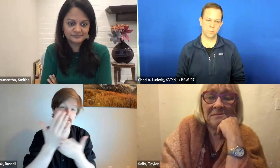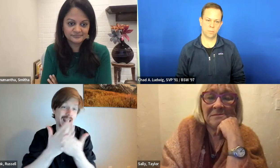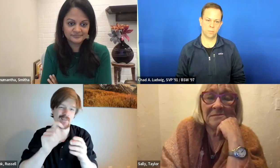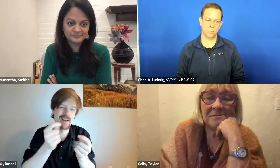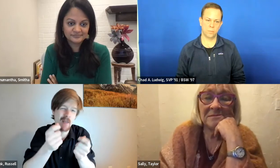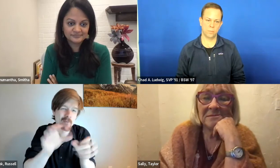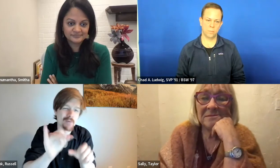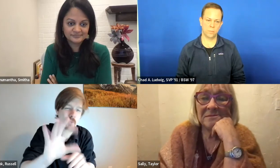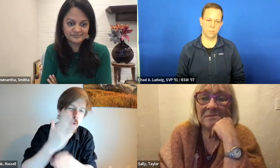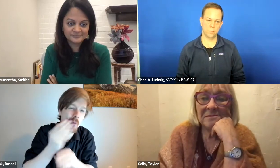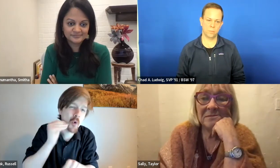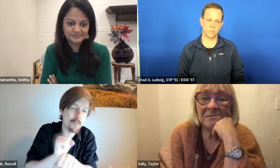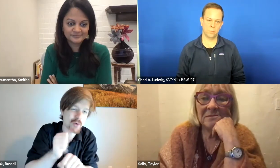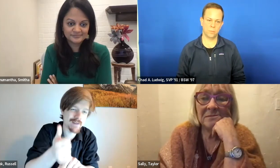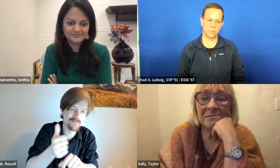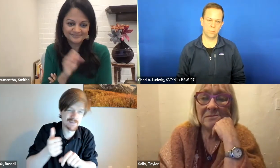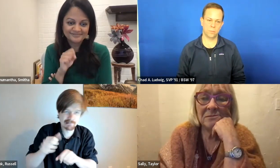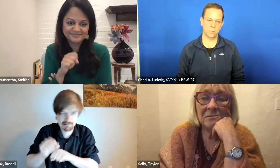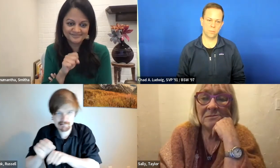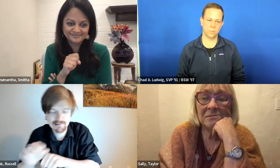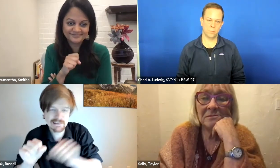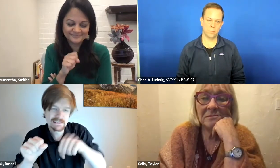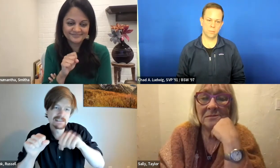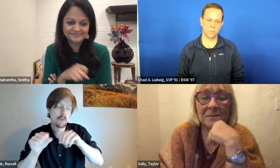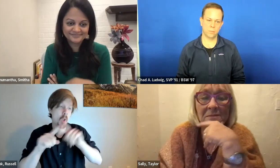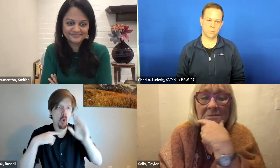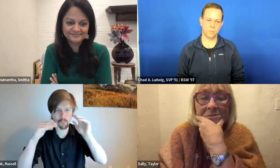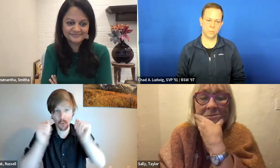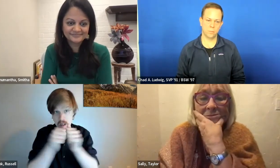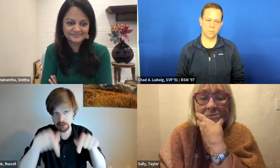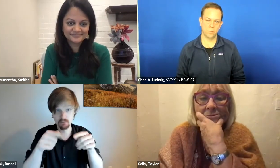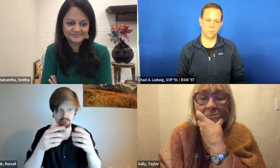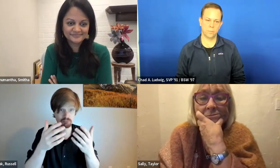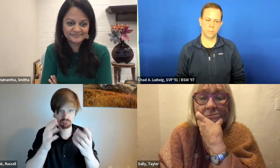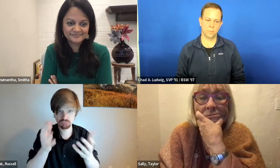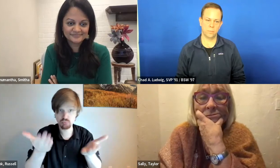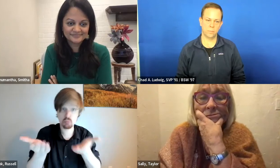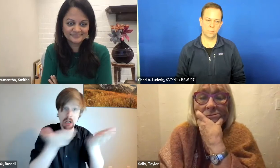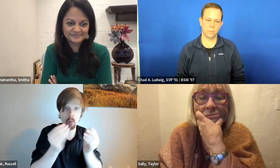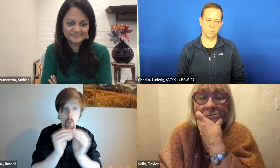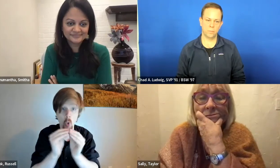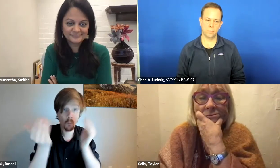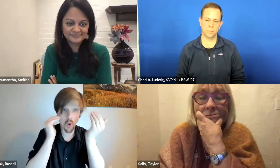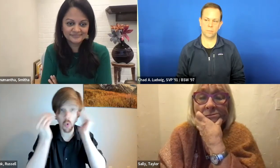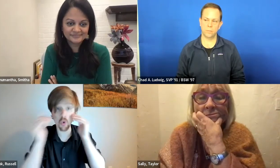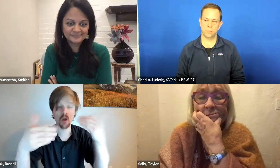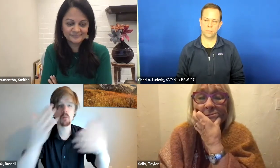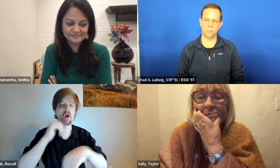because I know that they're out there. You know, part of it is having to do the homework yourself to figure out what resources you have available